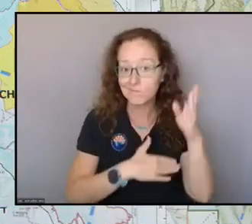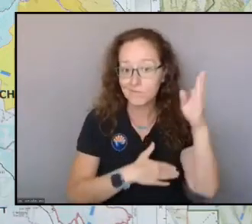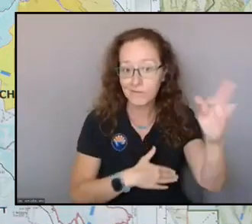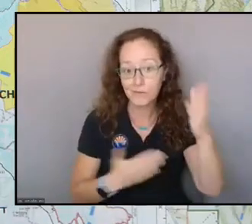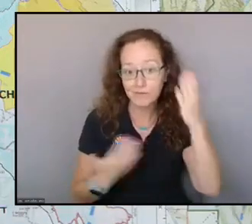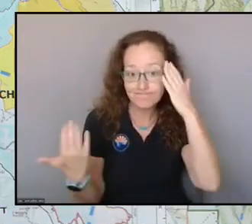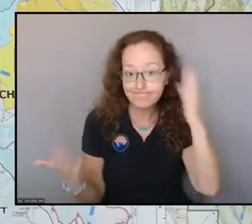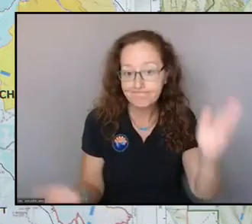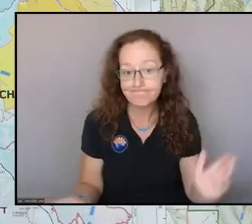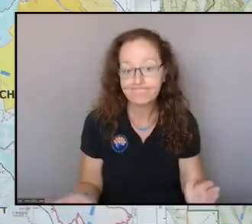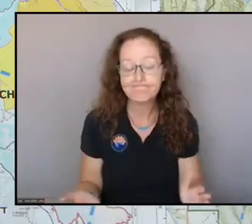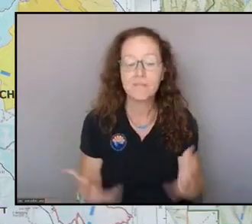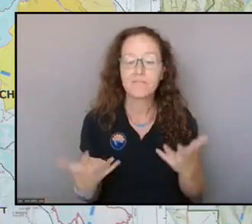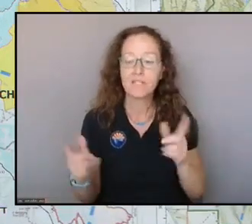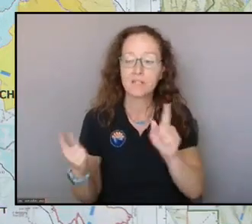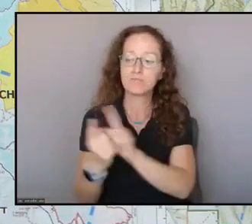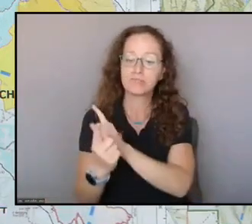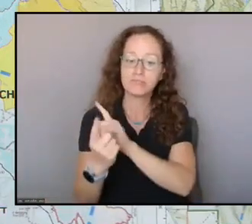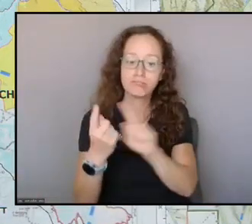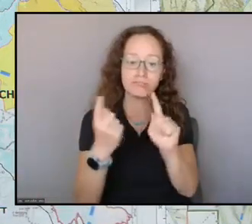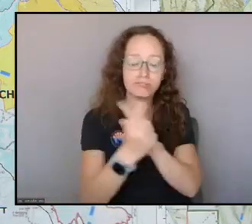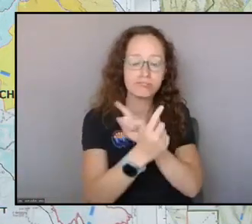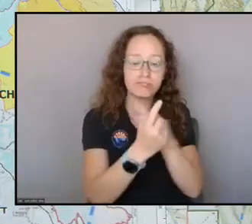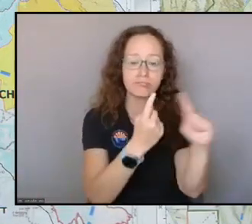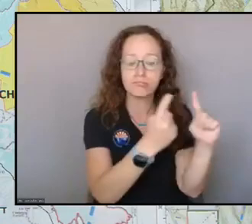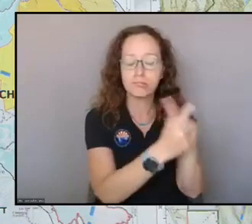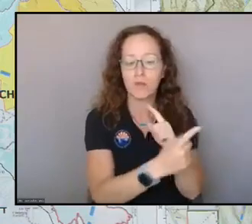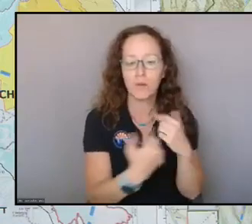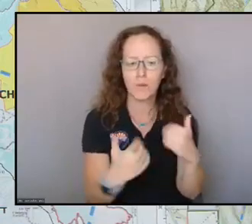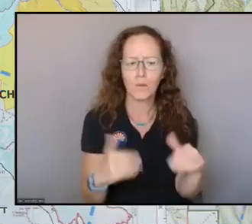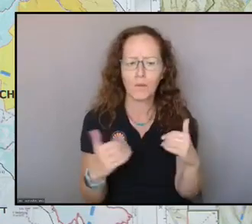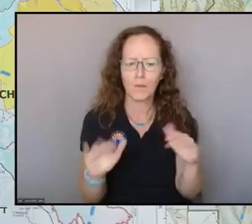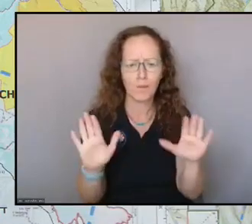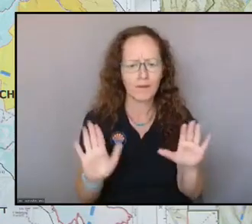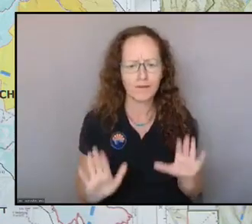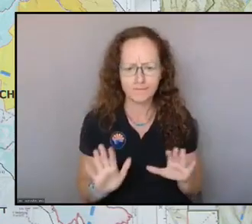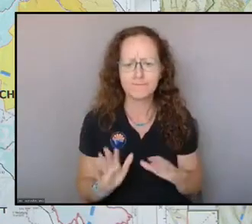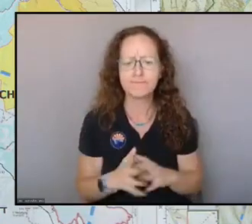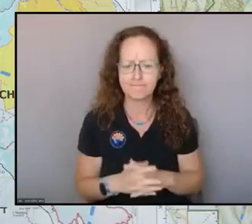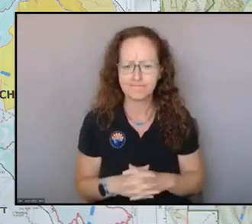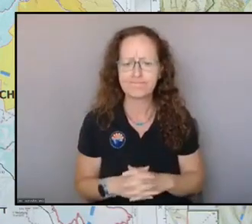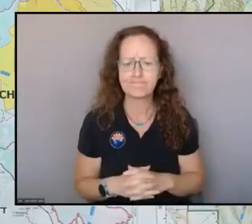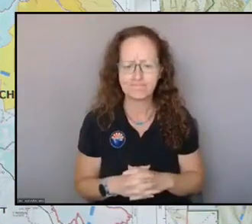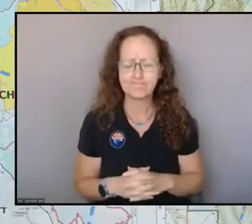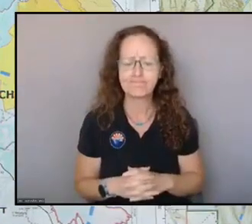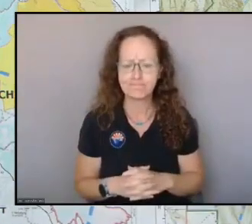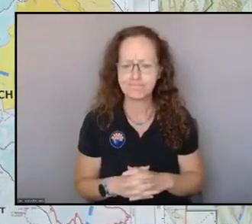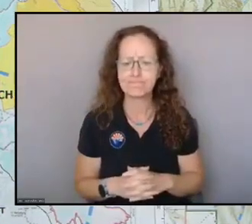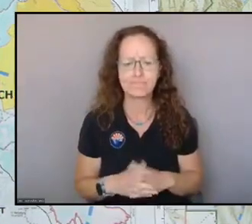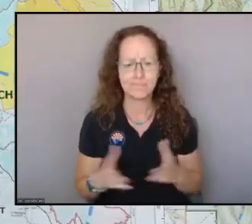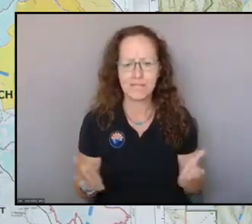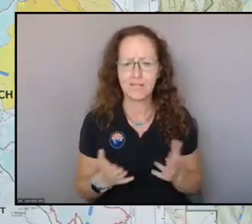WE DON'T KNOW WHAT THE FUTURE BRINGS. THE PEOPLE WE HAVE MET ALONG THE WAY HAVE BEEN JUST AMAZING, AMAZING, AMAZING PEOPLE HERE IN NORTHERN NEW